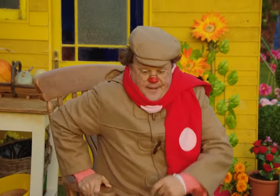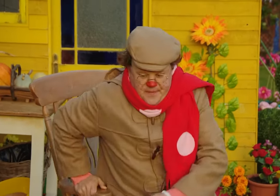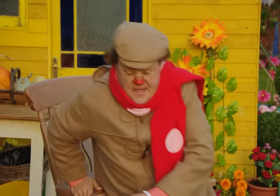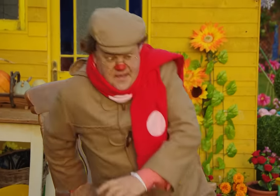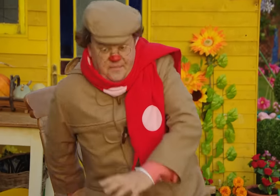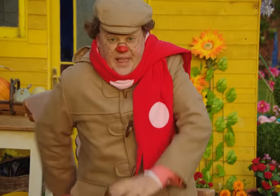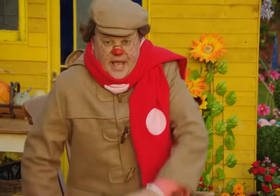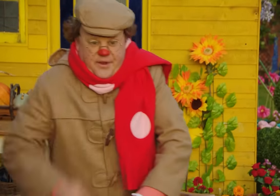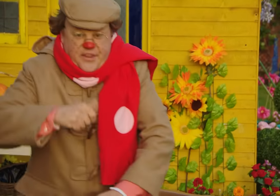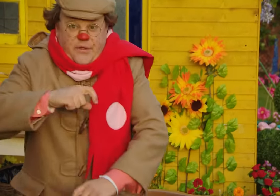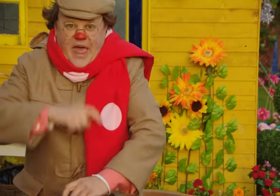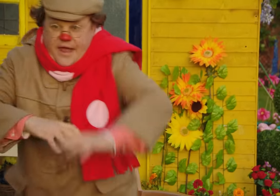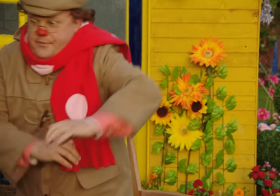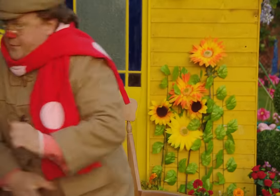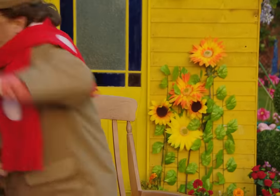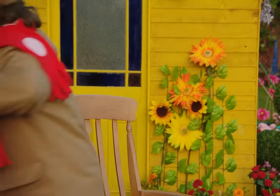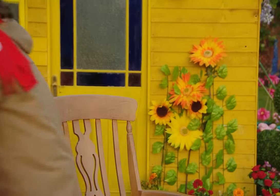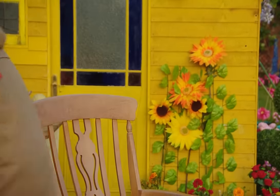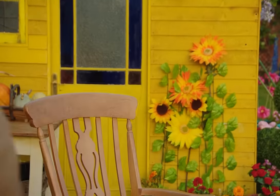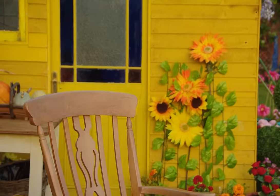um